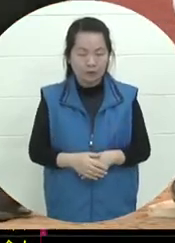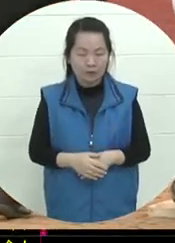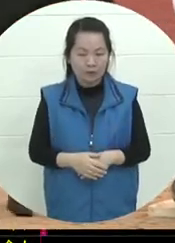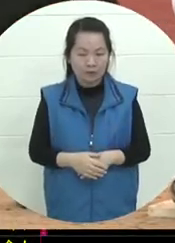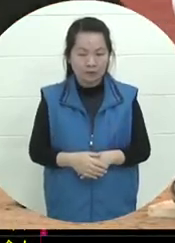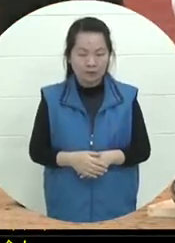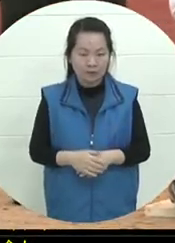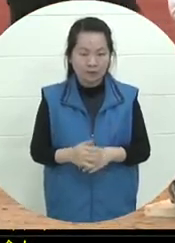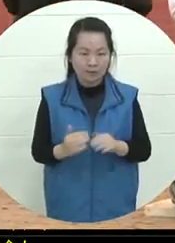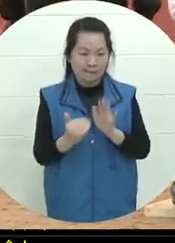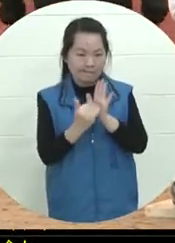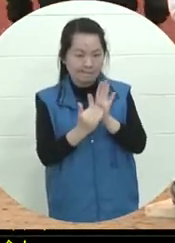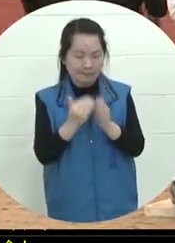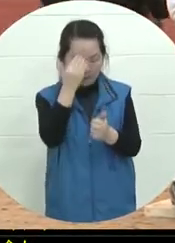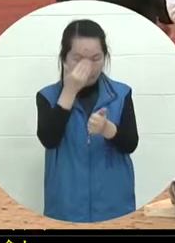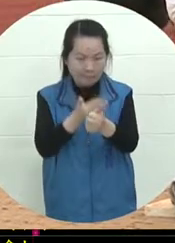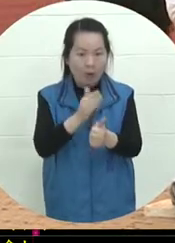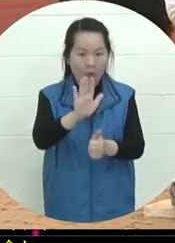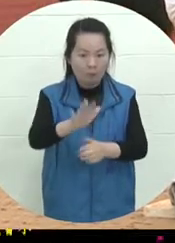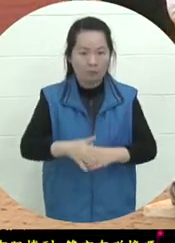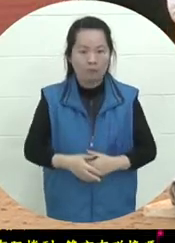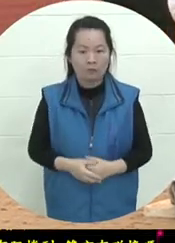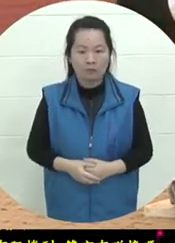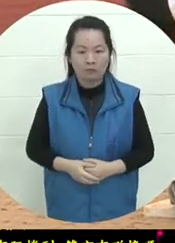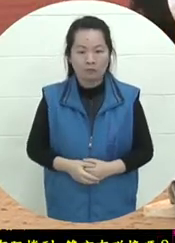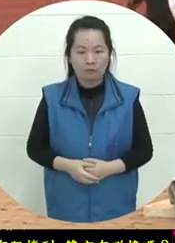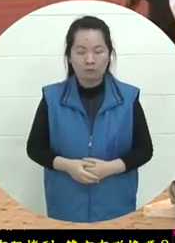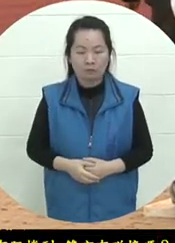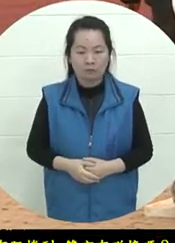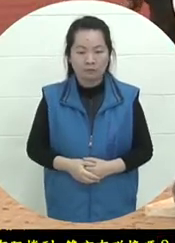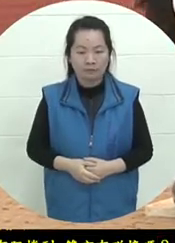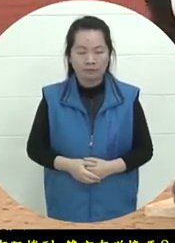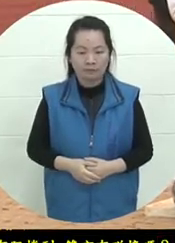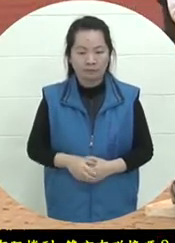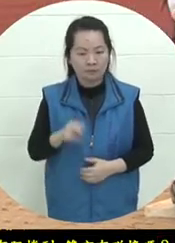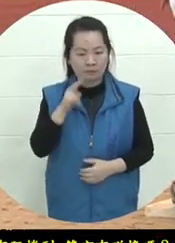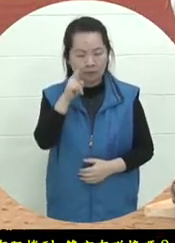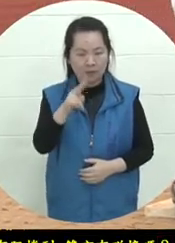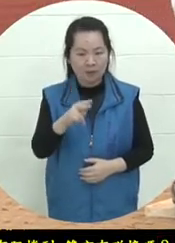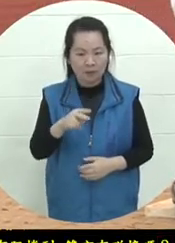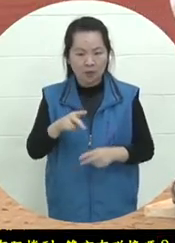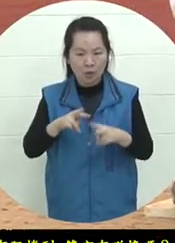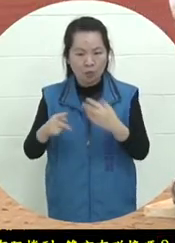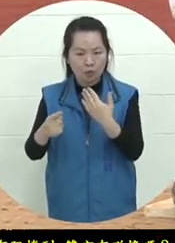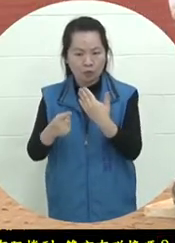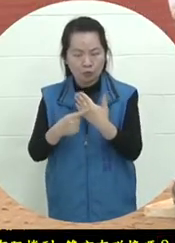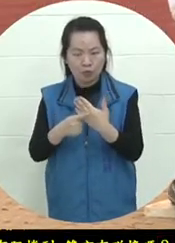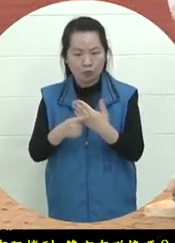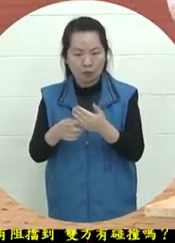This is an interference. Because it seems that there is a collision on the shortstop side.